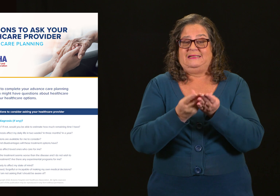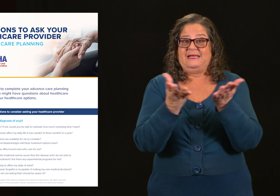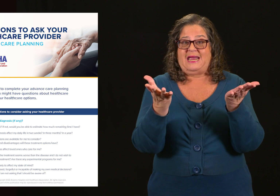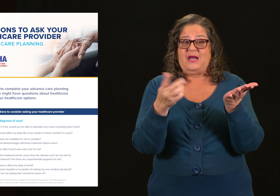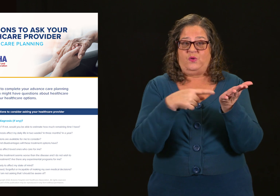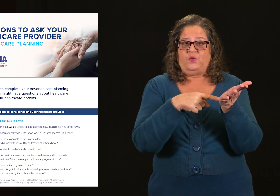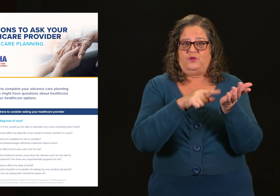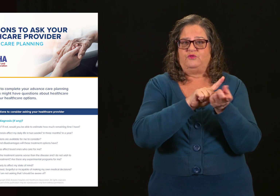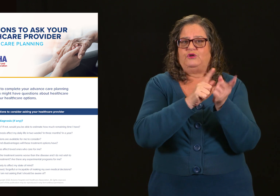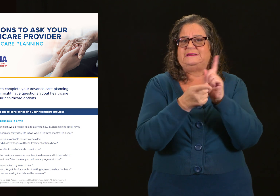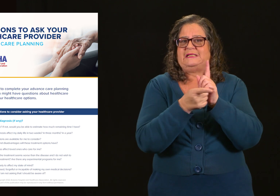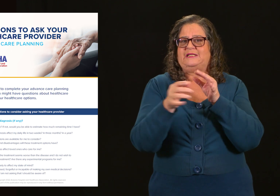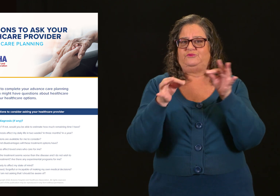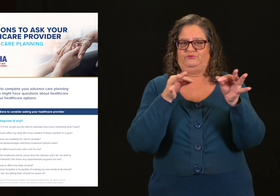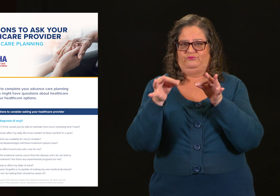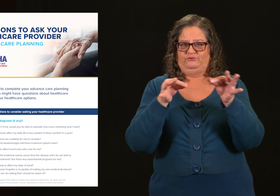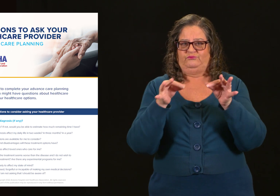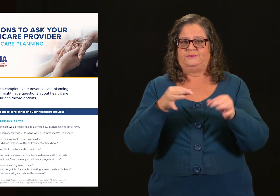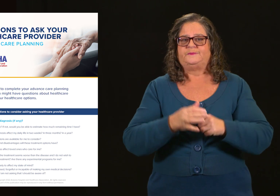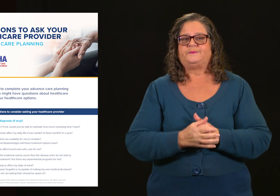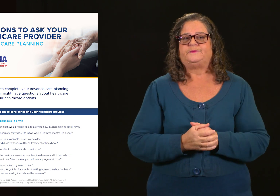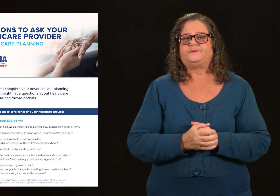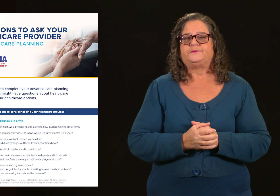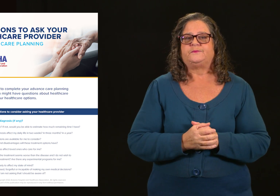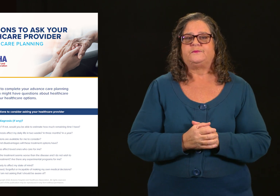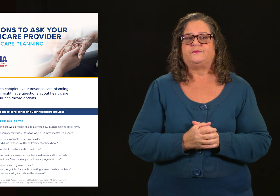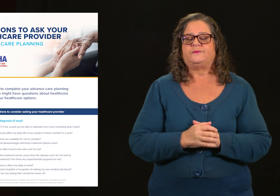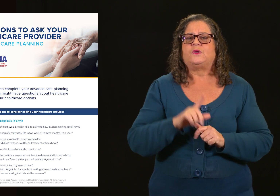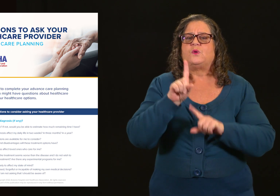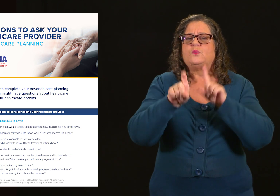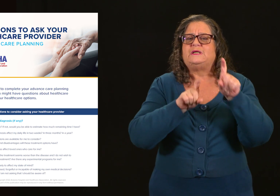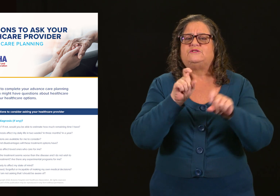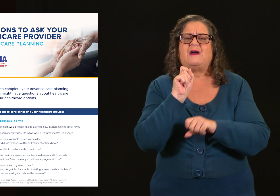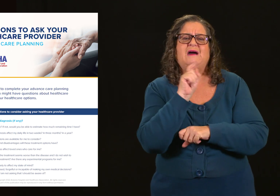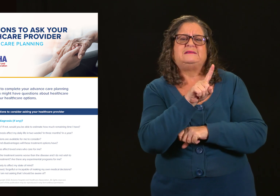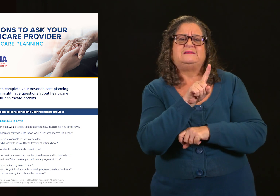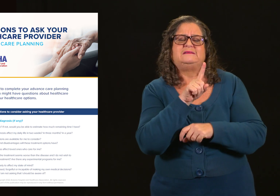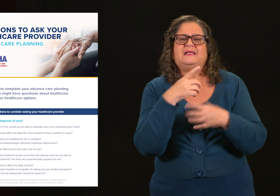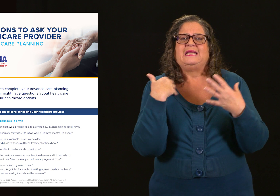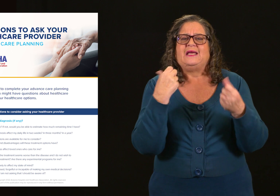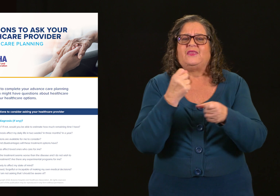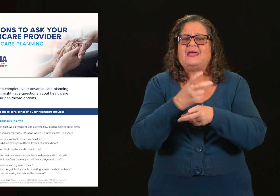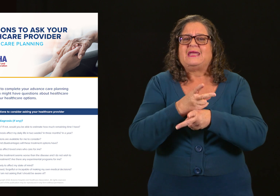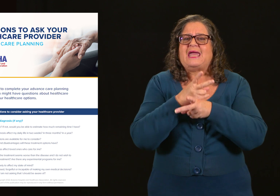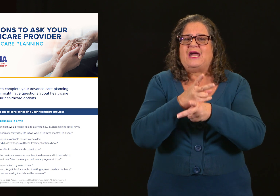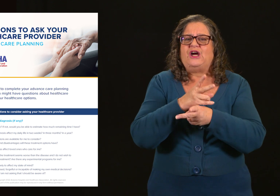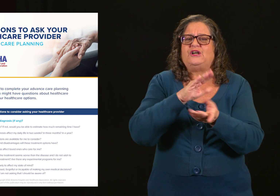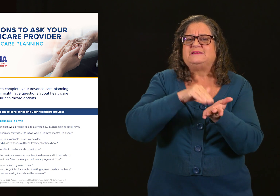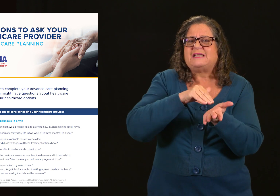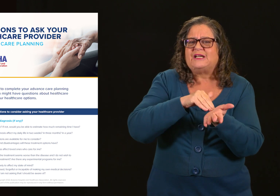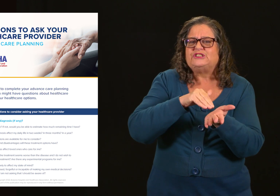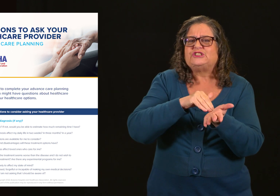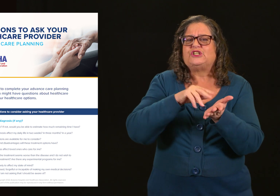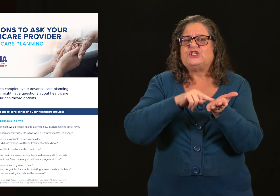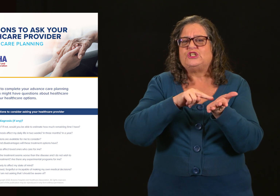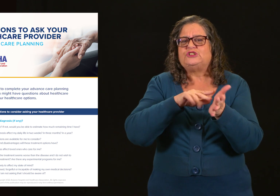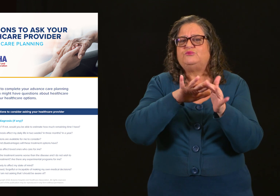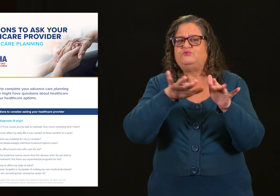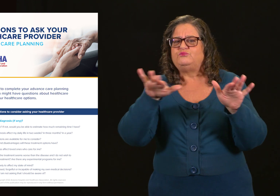(AzHHA's) educational handout. Questions to Ask Your Healthcare Provider.